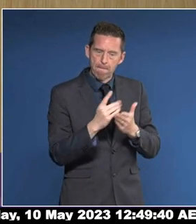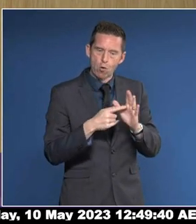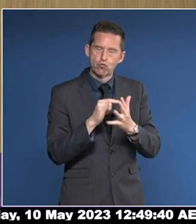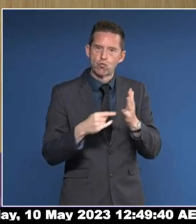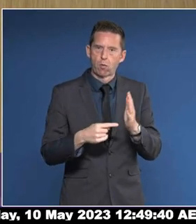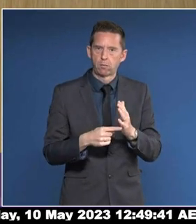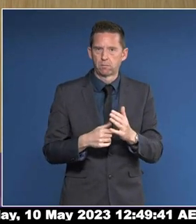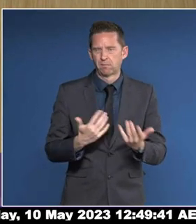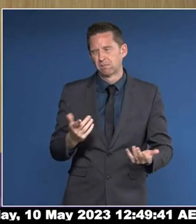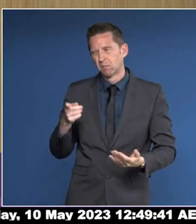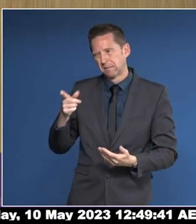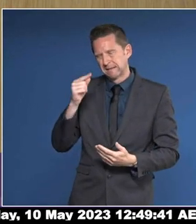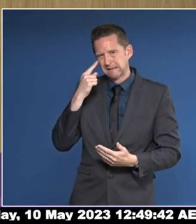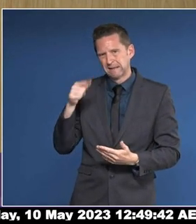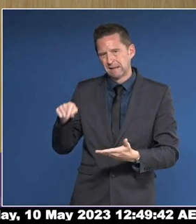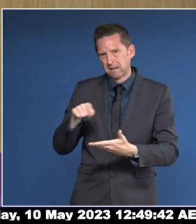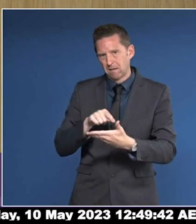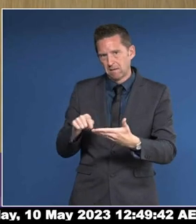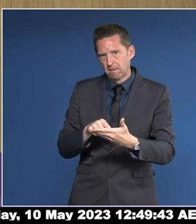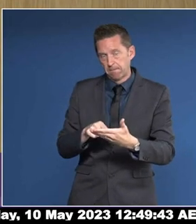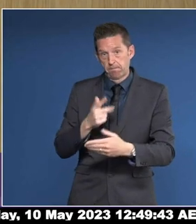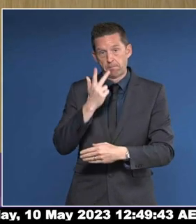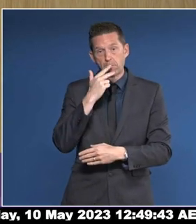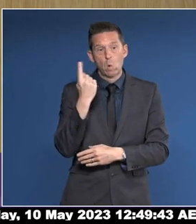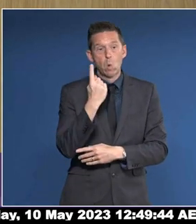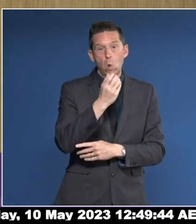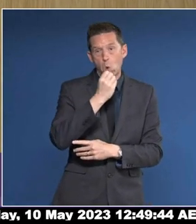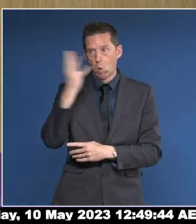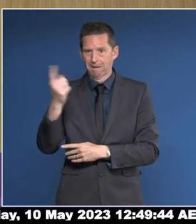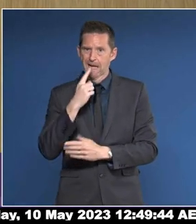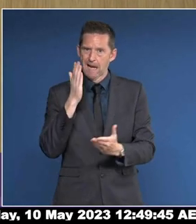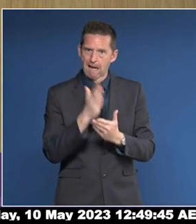If the informant gave the information of an assault in relation to two children